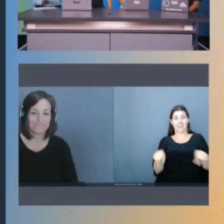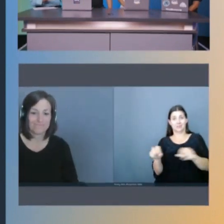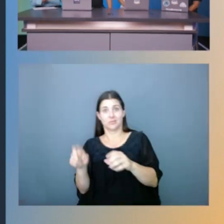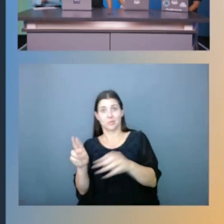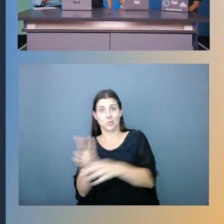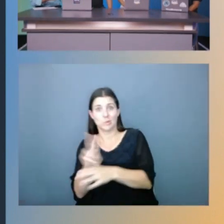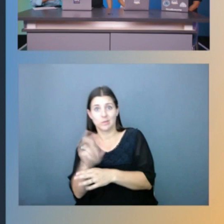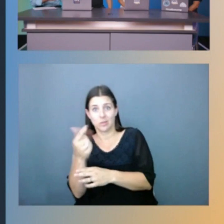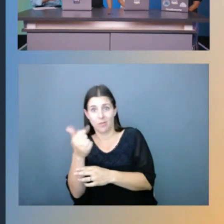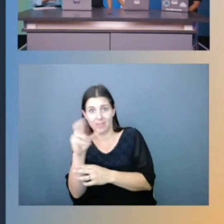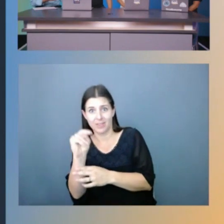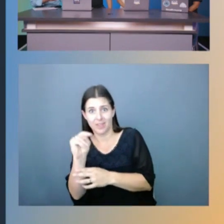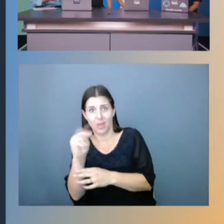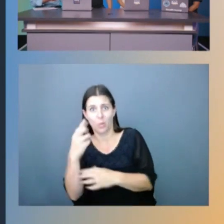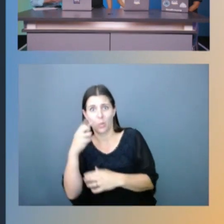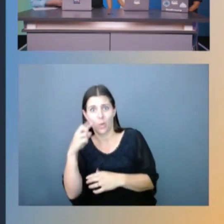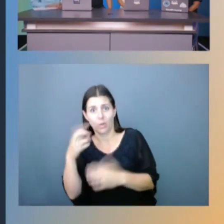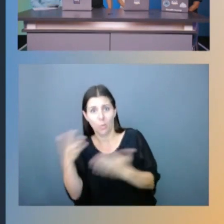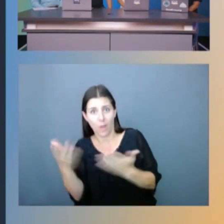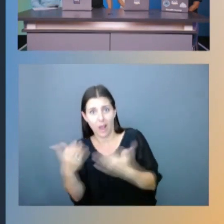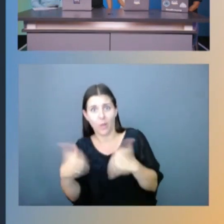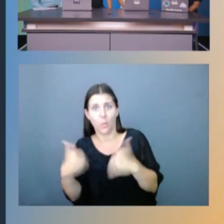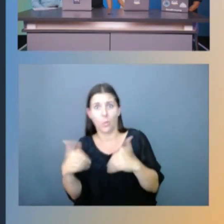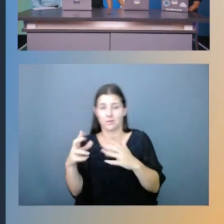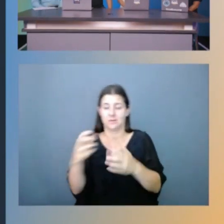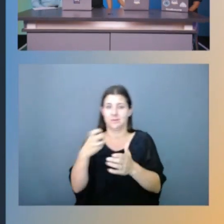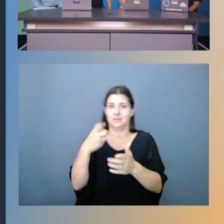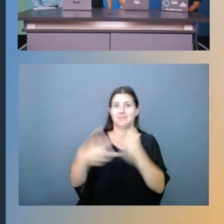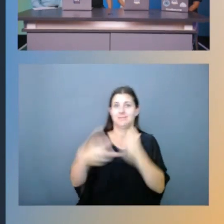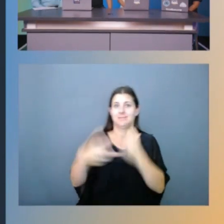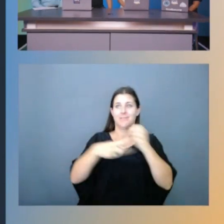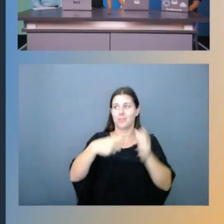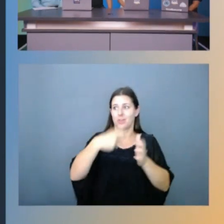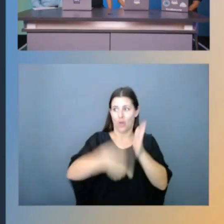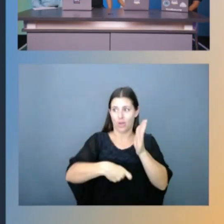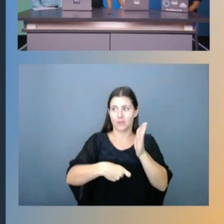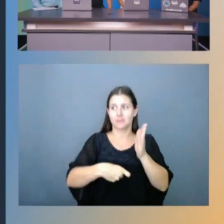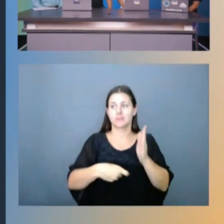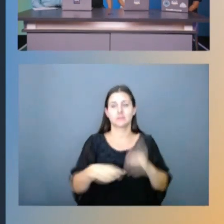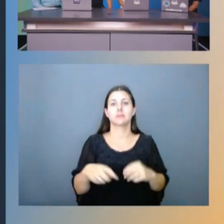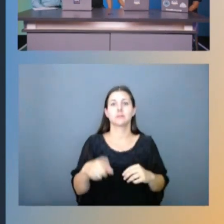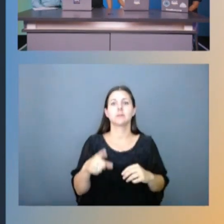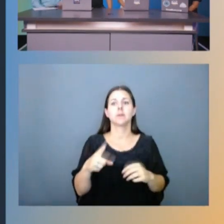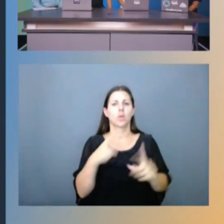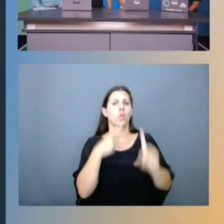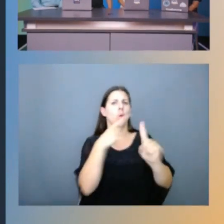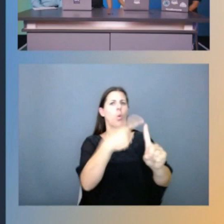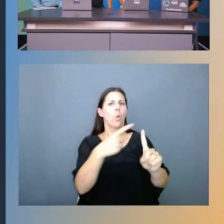by making that transition as well, right? Definitely. That was one of the main goals. One of the huge drivers, right.